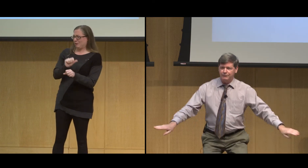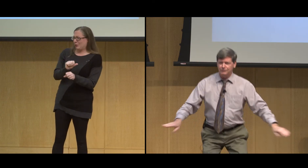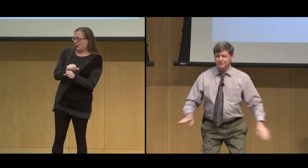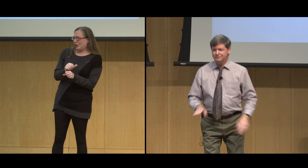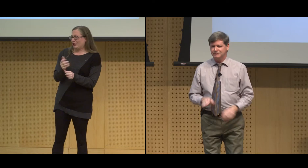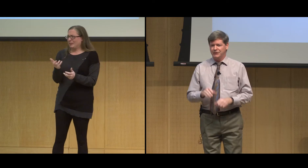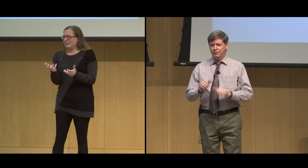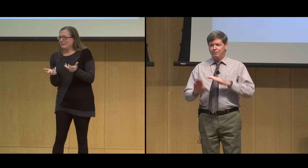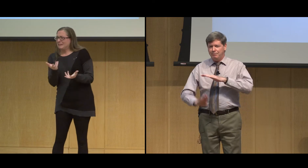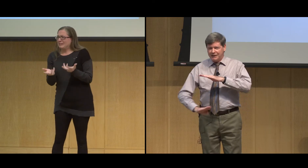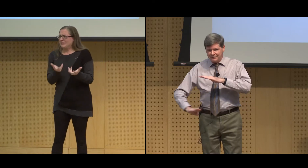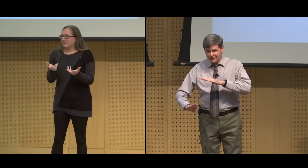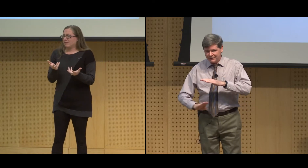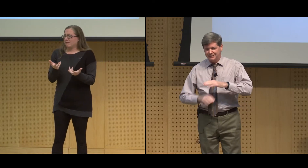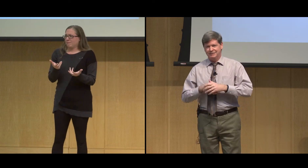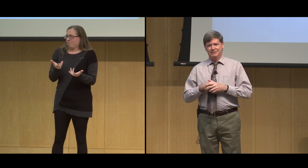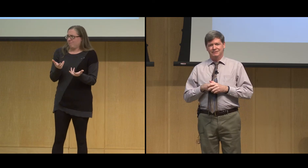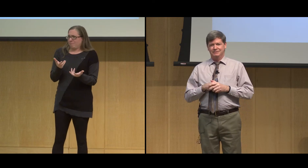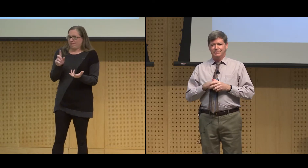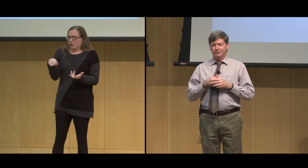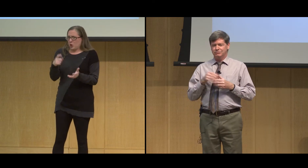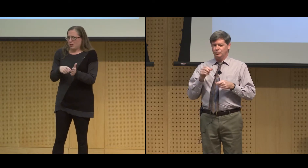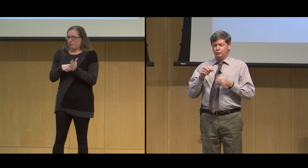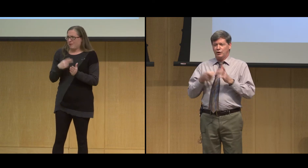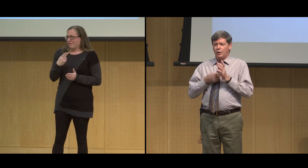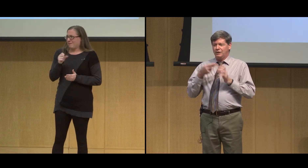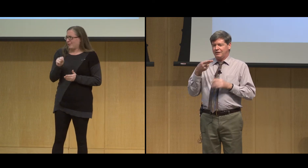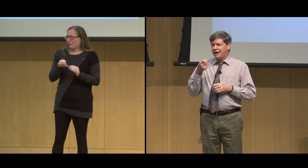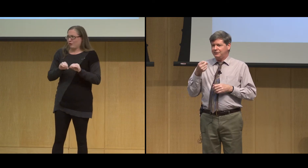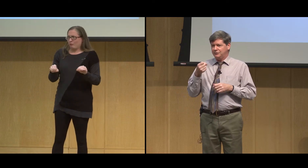"you know, basic, you know, requires a high school degree